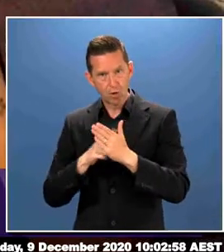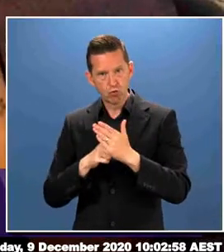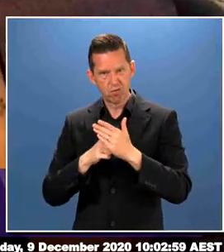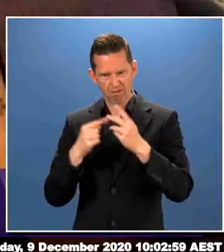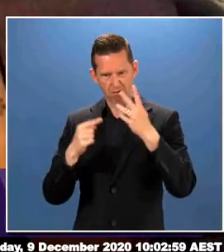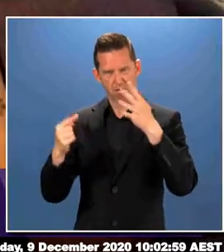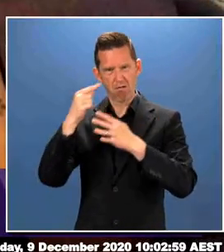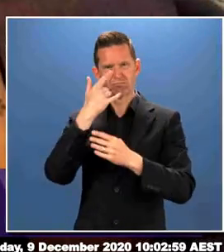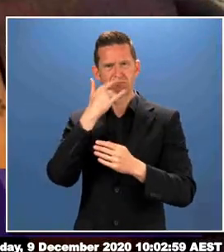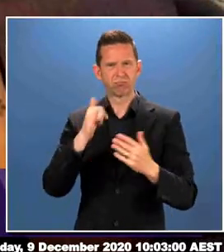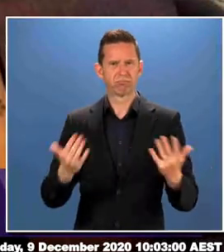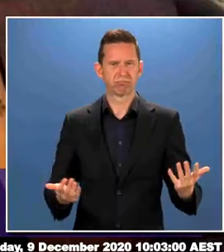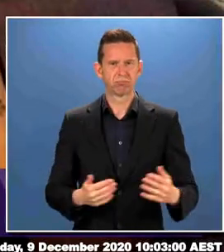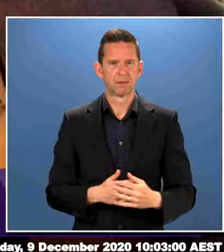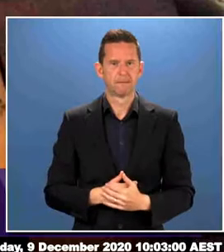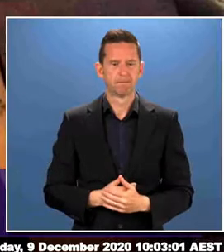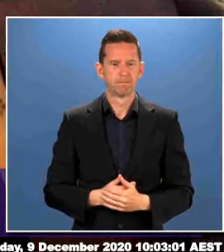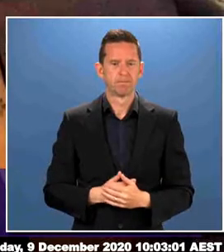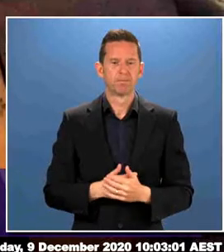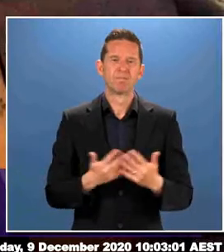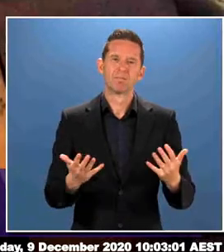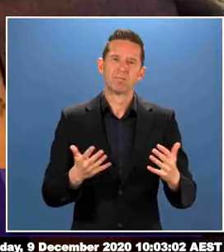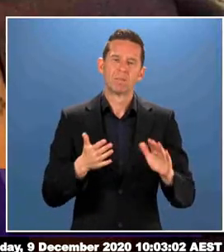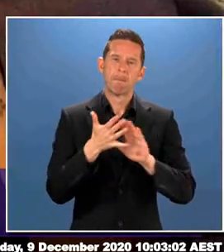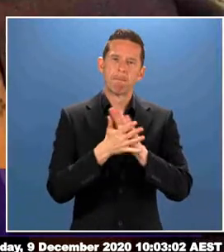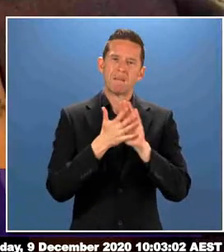Unfortunately I think young people --- like I said, that young people